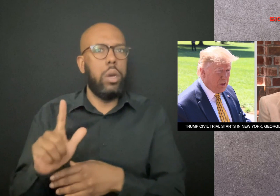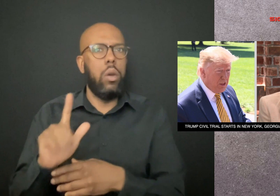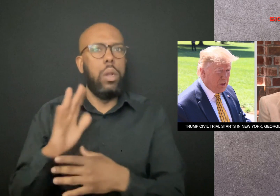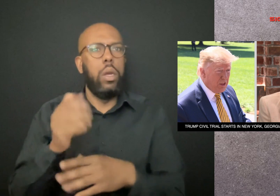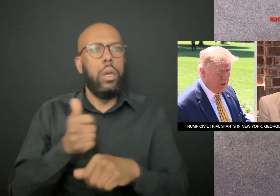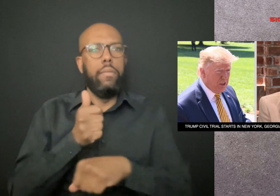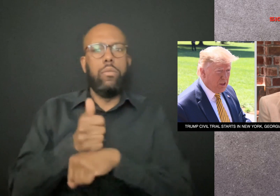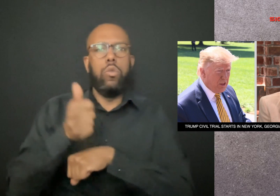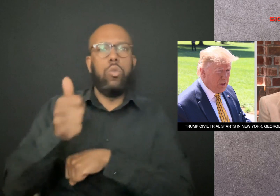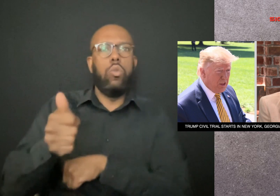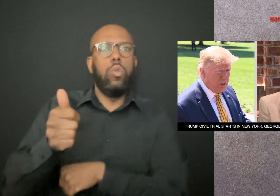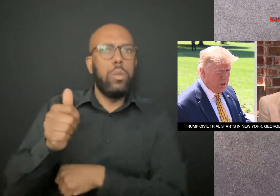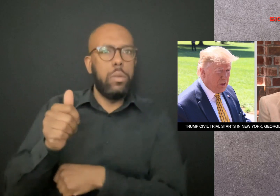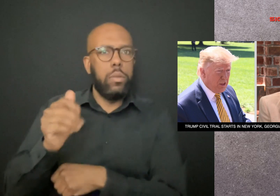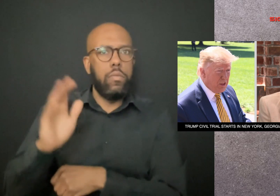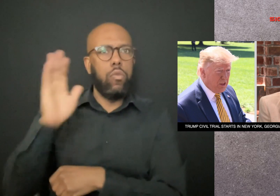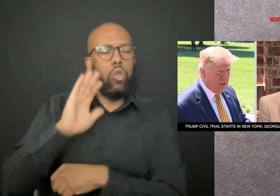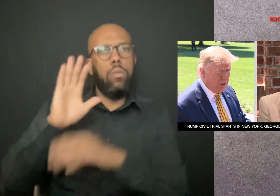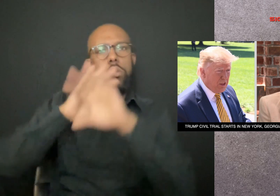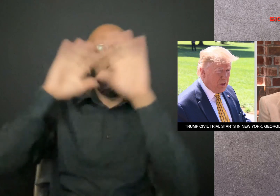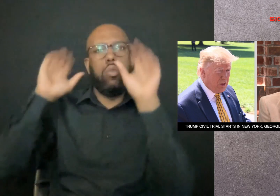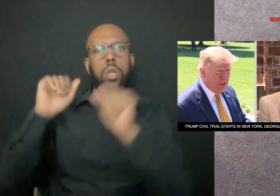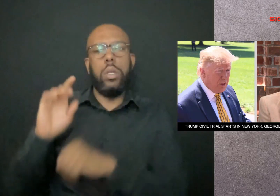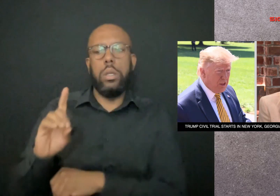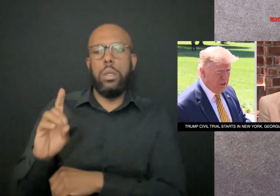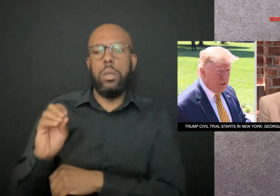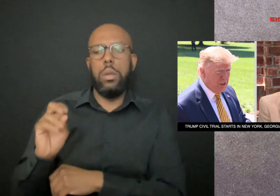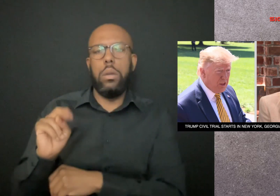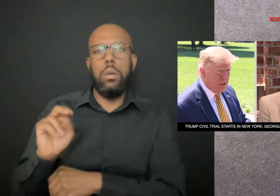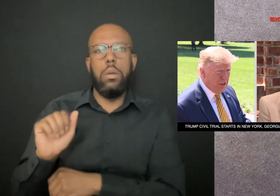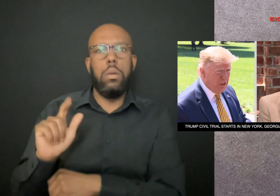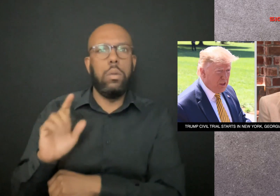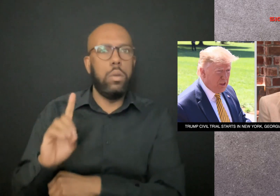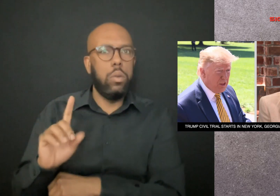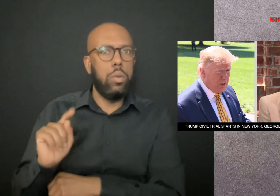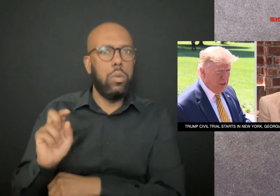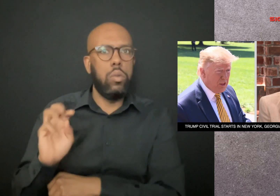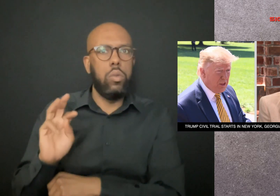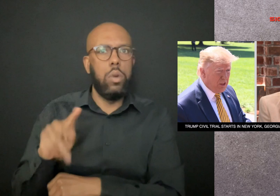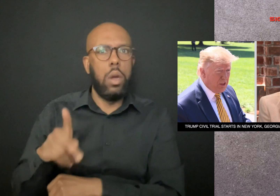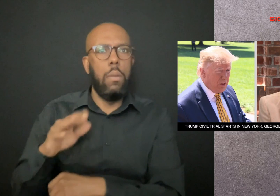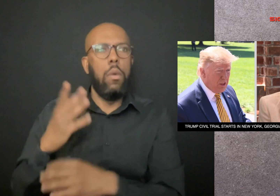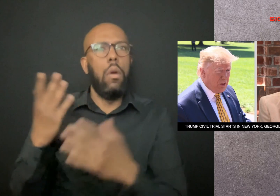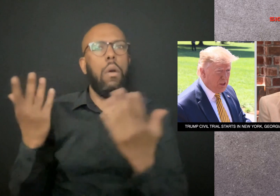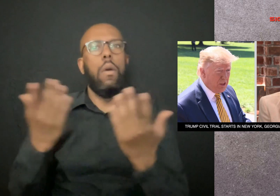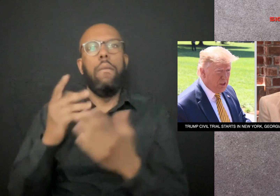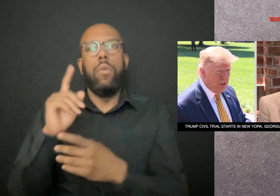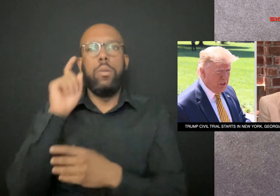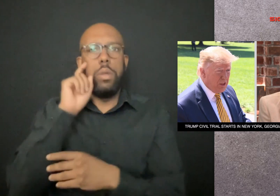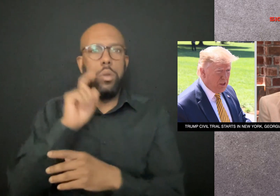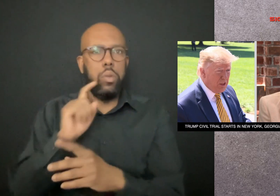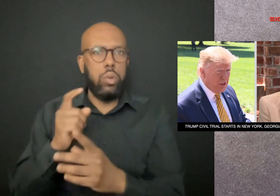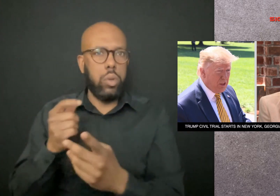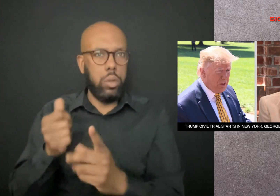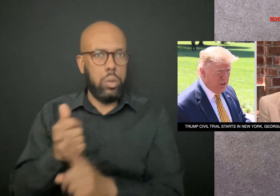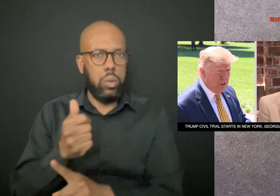in the civil trial that accuses former president Donald Trump of sexual assault